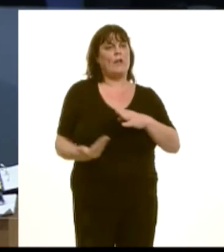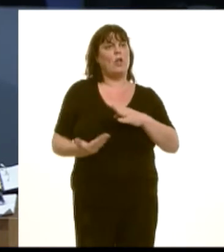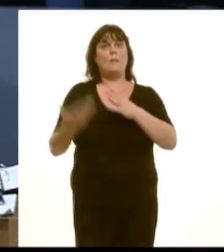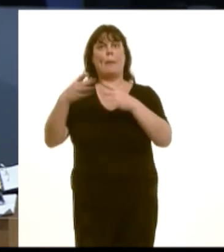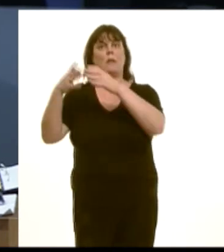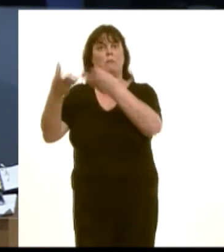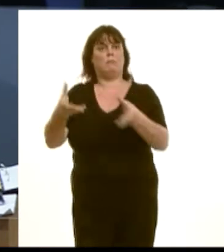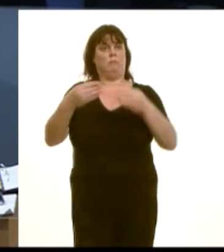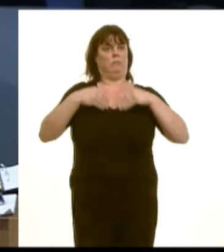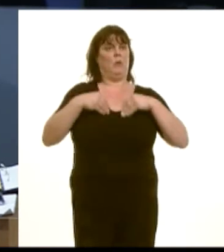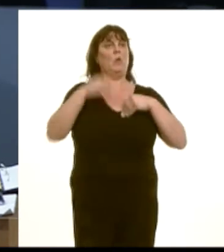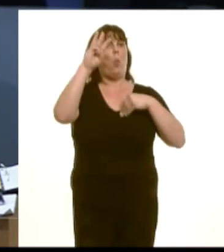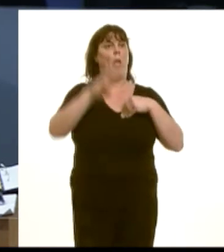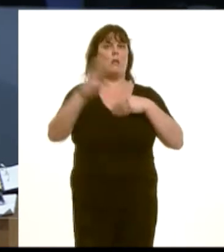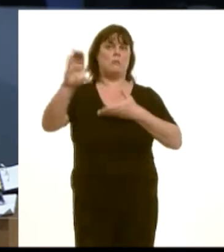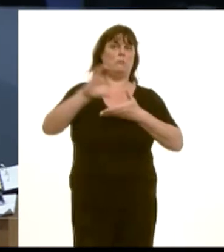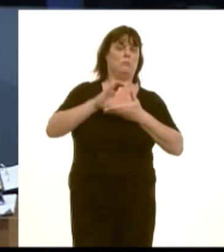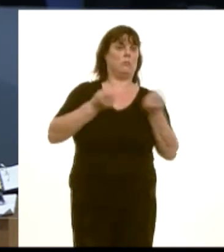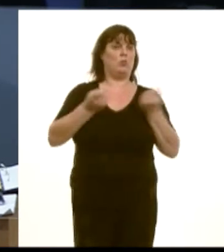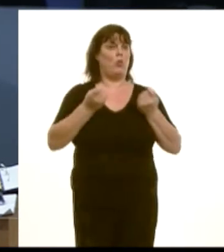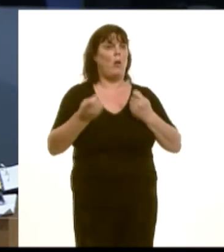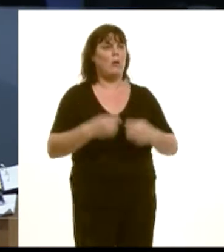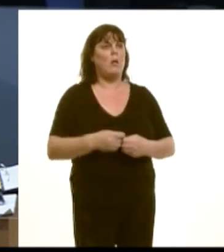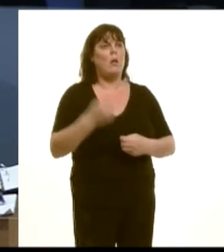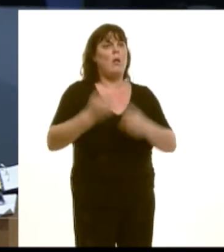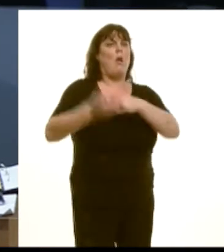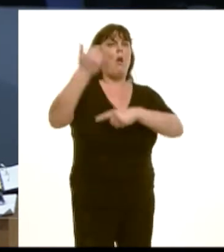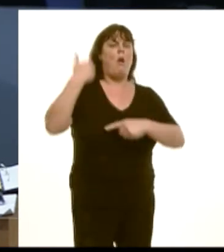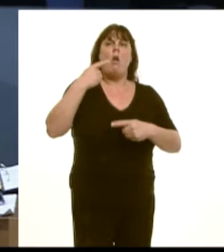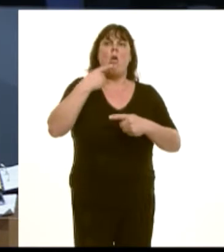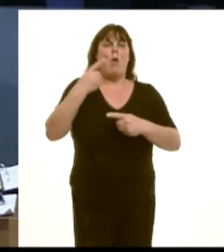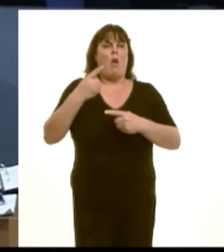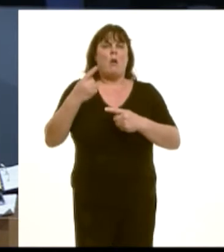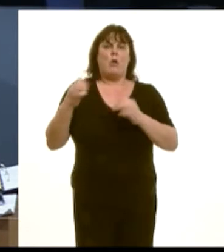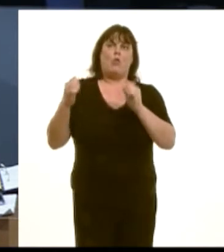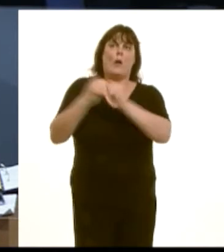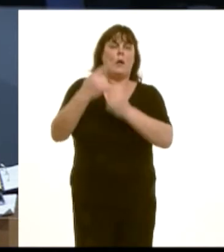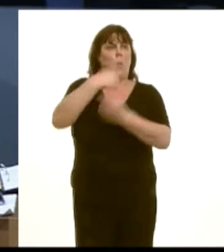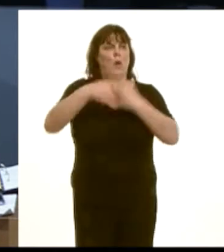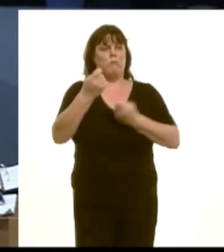the current franchise with absolutely no provision for more passengers. Given your comments earlier